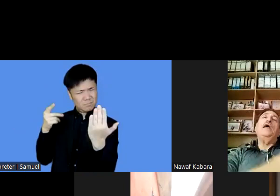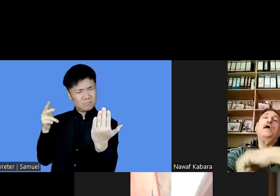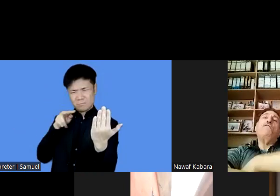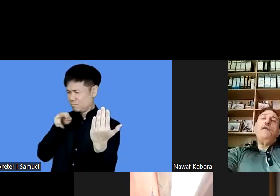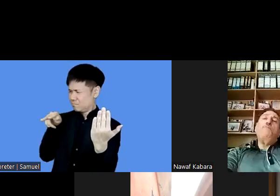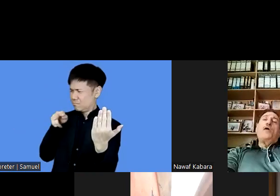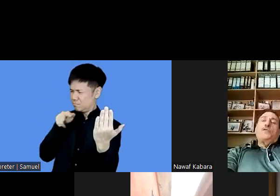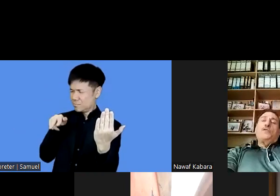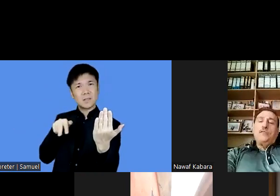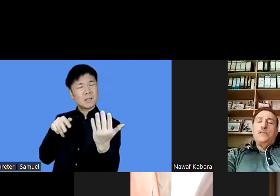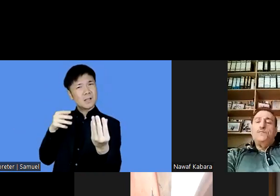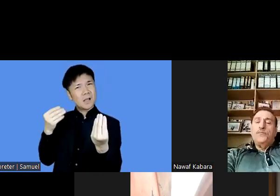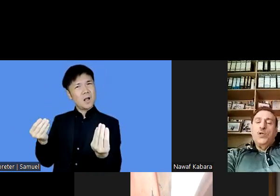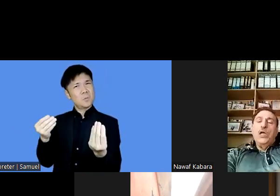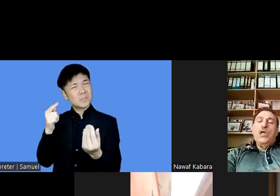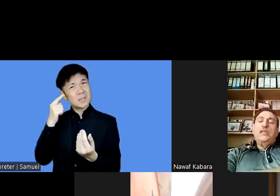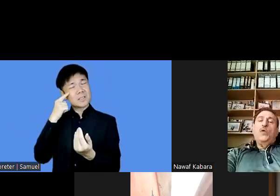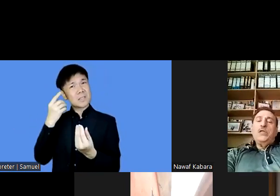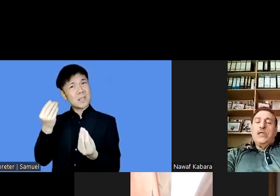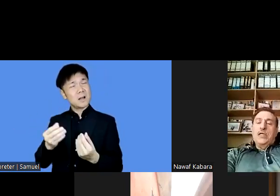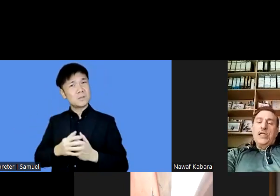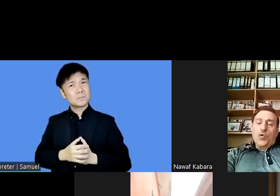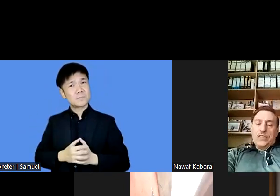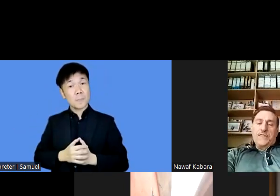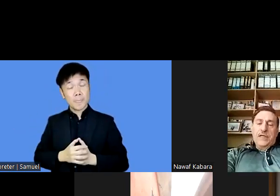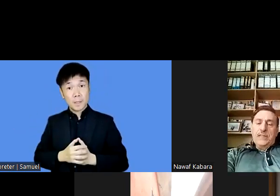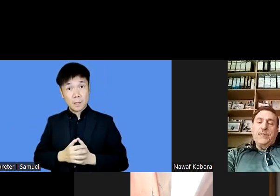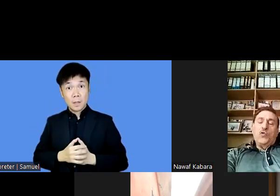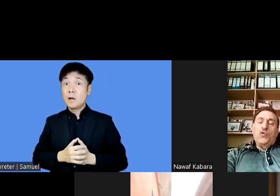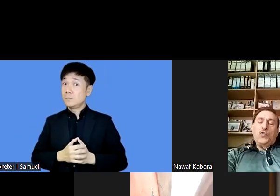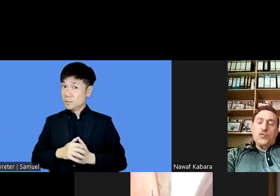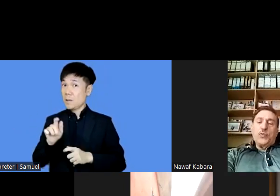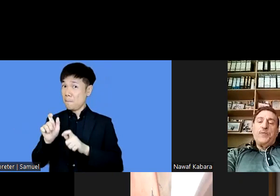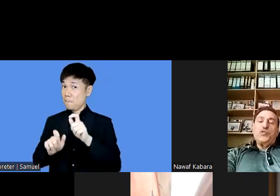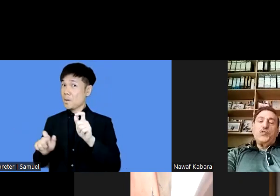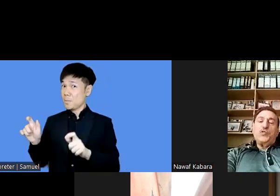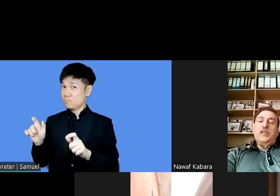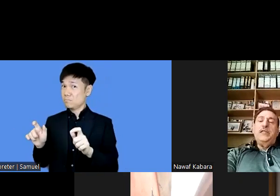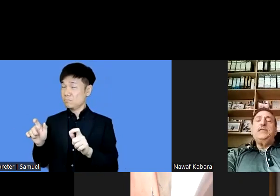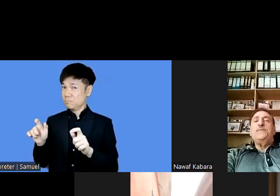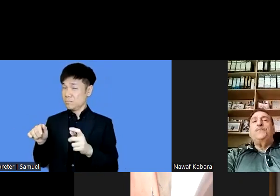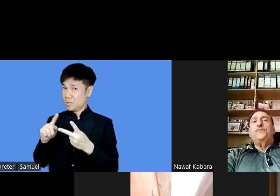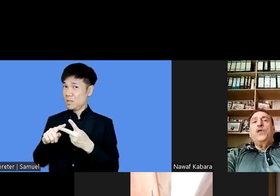fighting parties toward not only civilians but also toward persons with disabilities